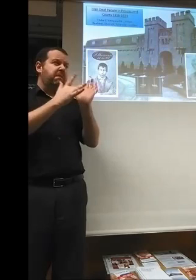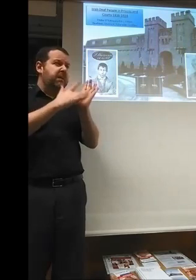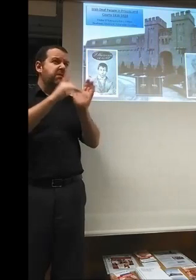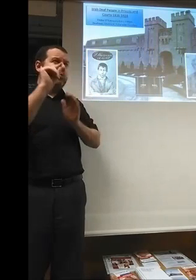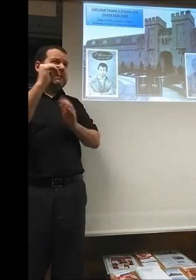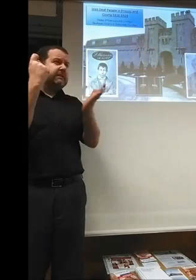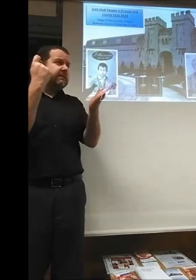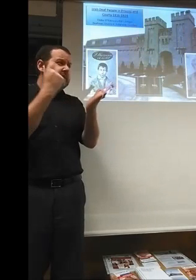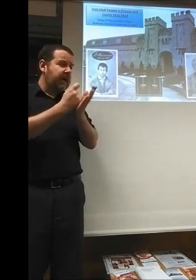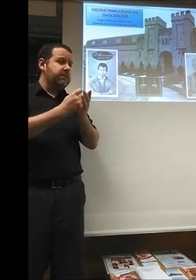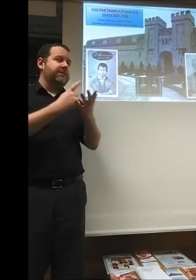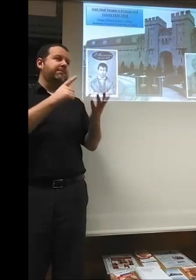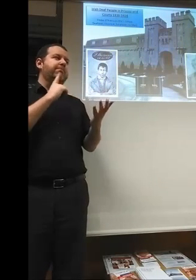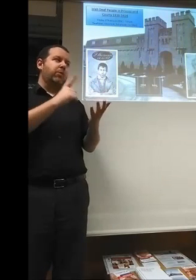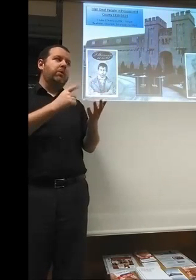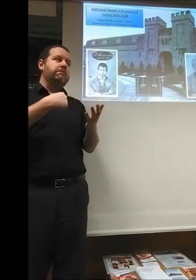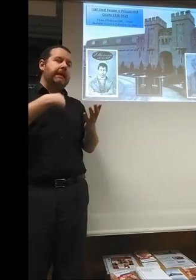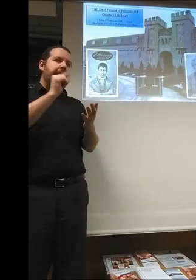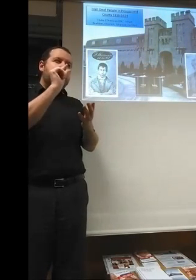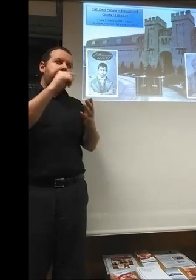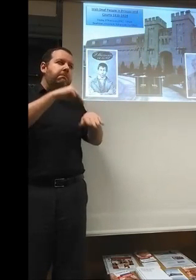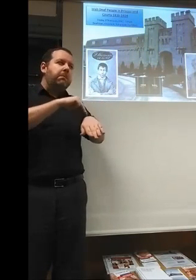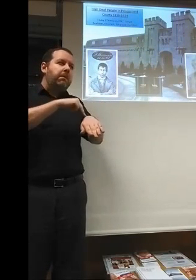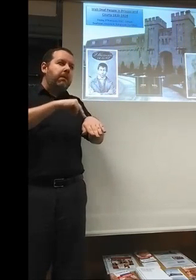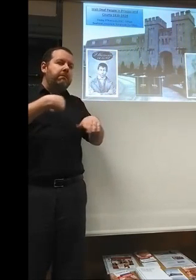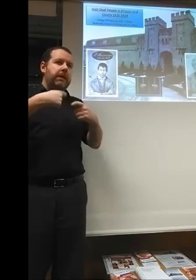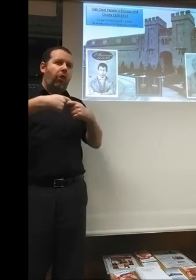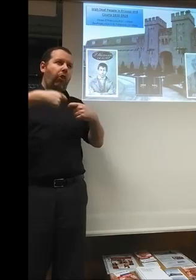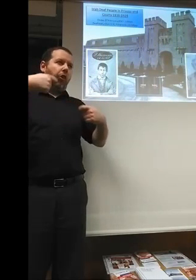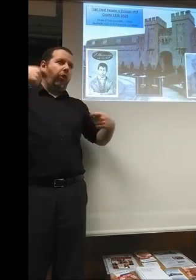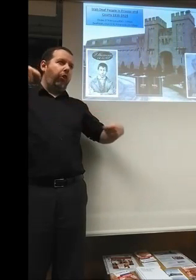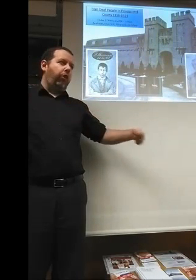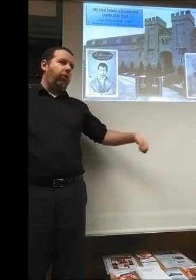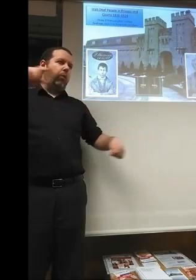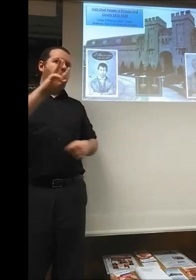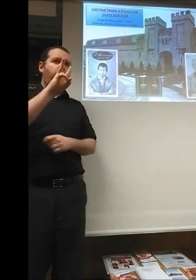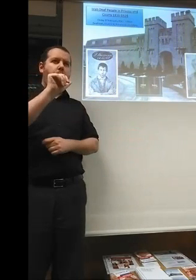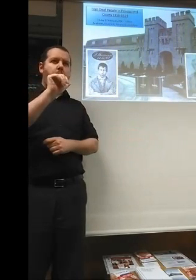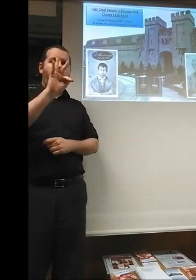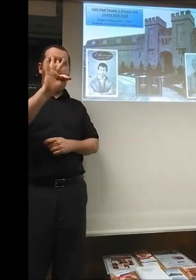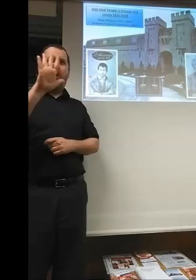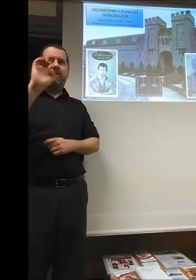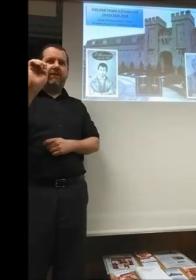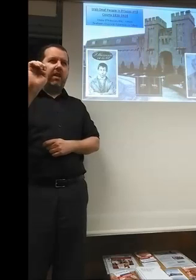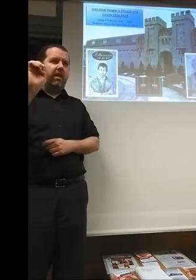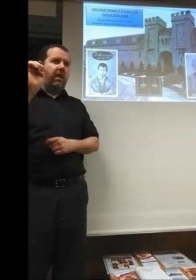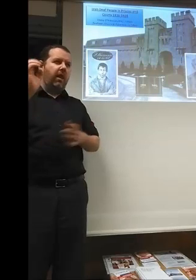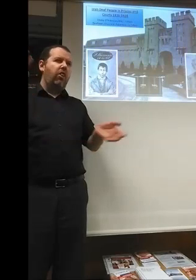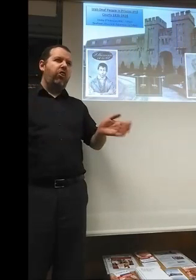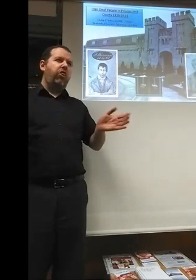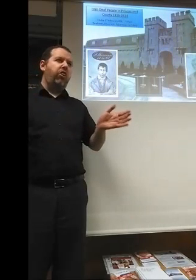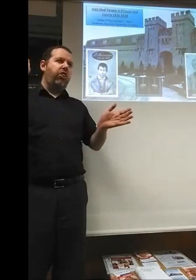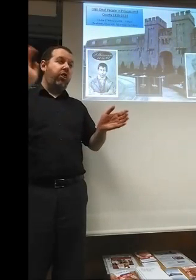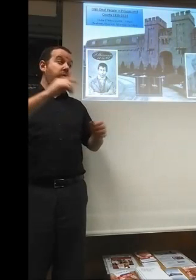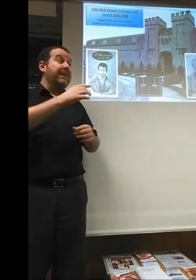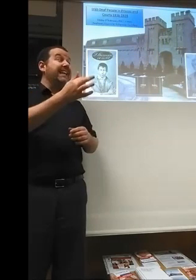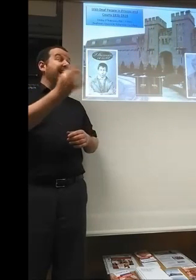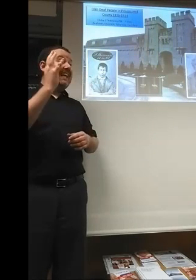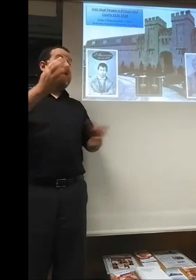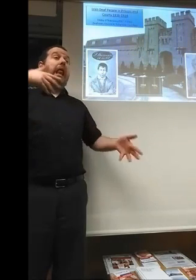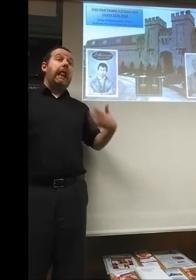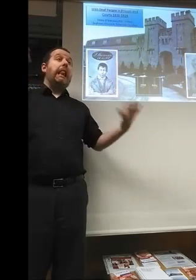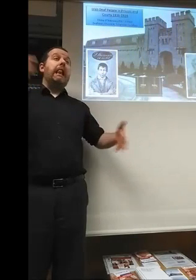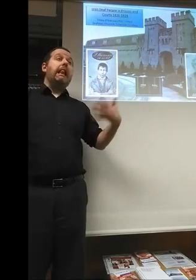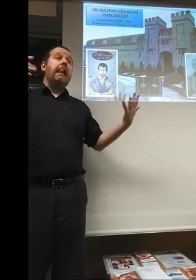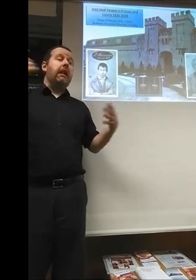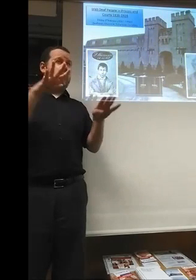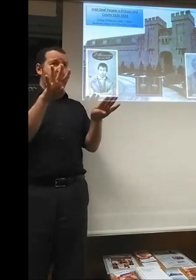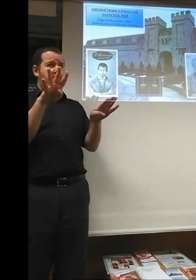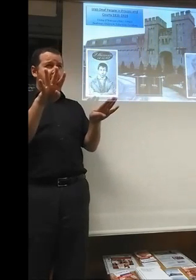it maybe 15 or 20 times but I often have a problem of waffling and talking excessively